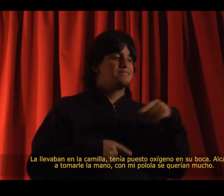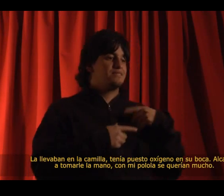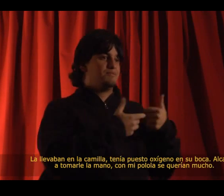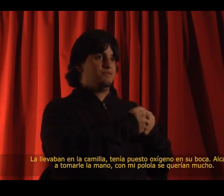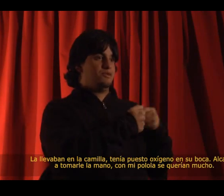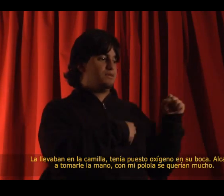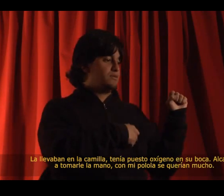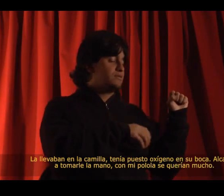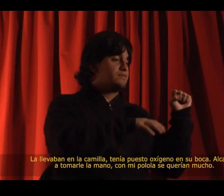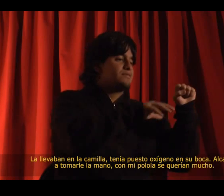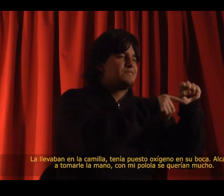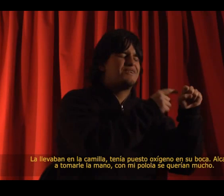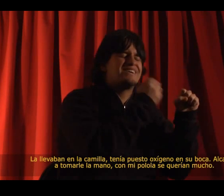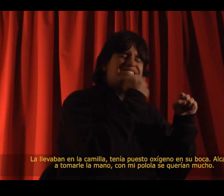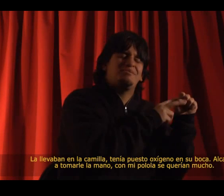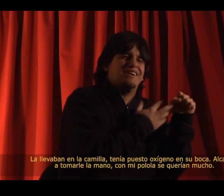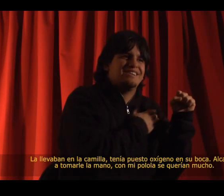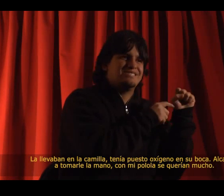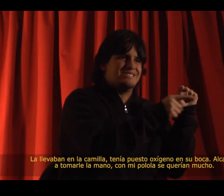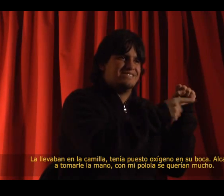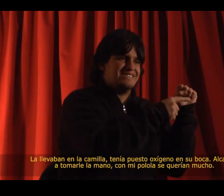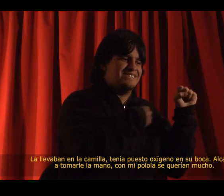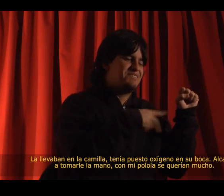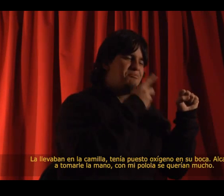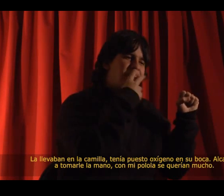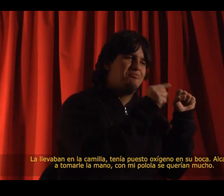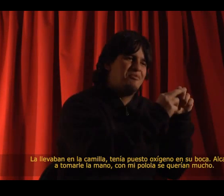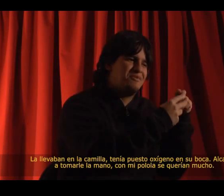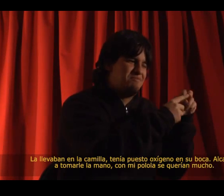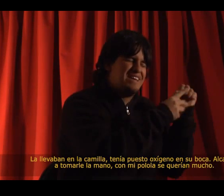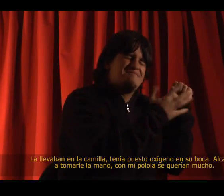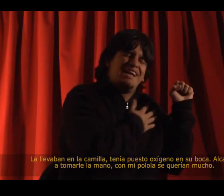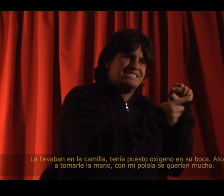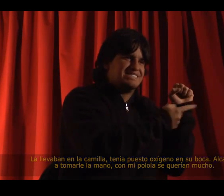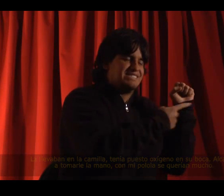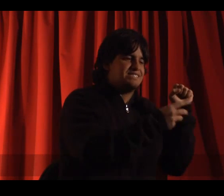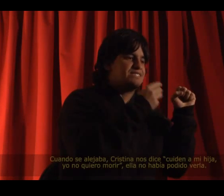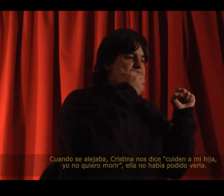My girlfriend, who was very close to Cristina, also held her hand.